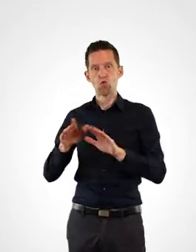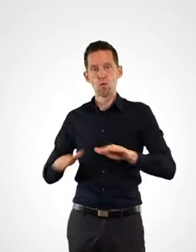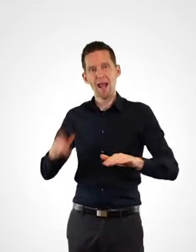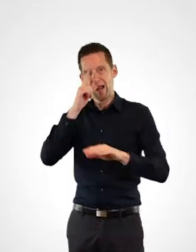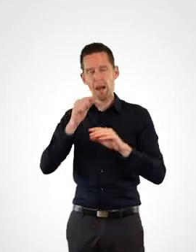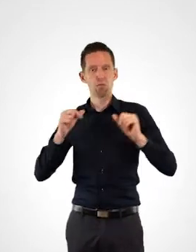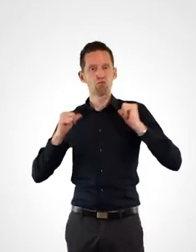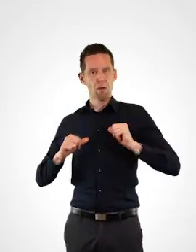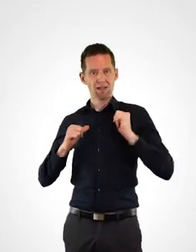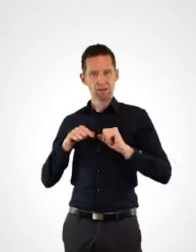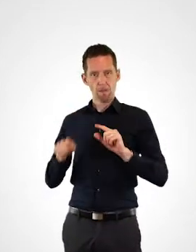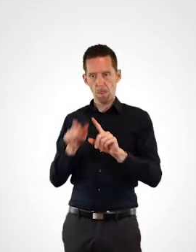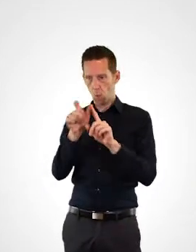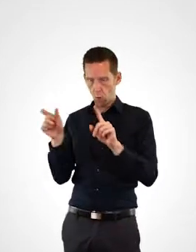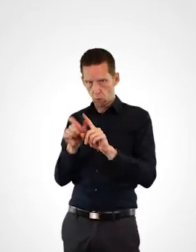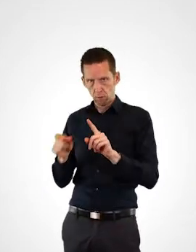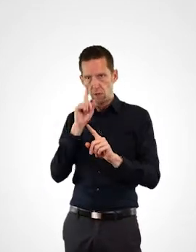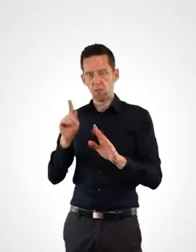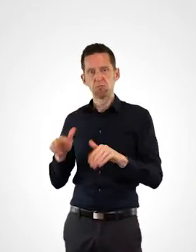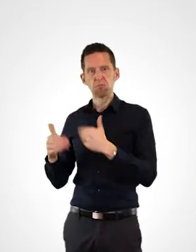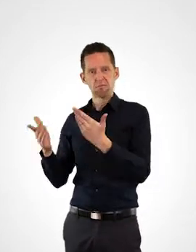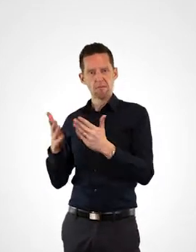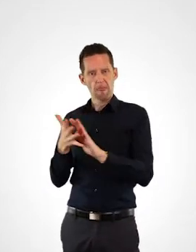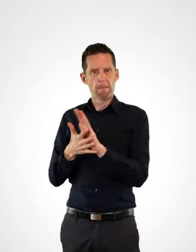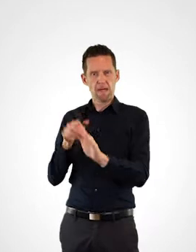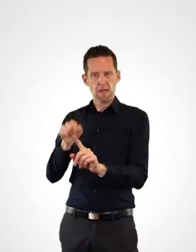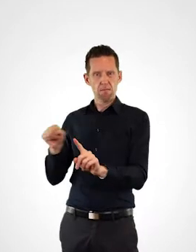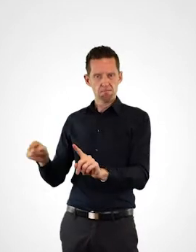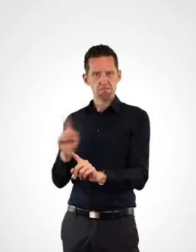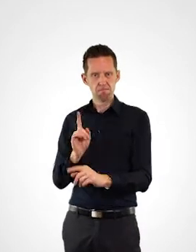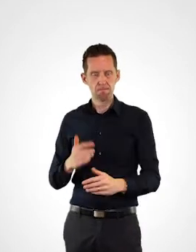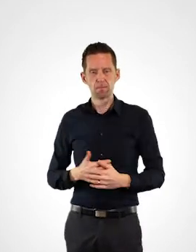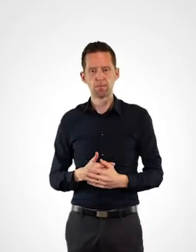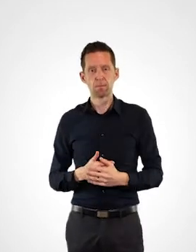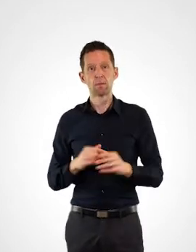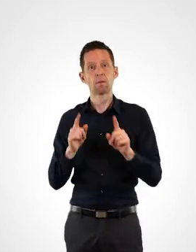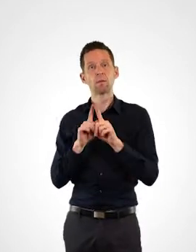for children to practise the words and to provide the definitions